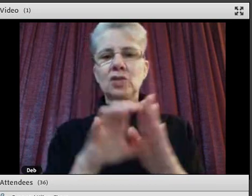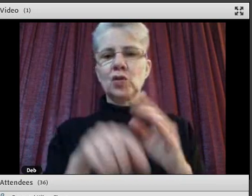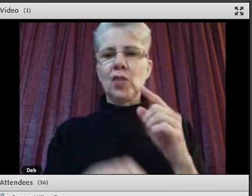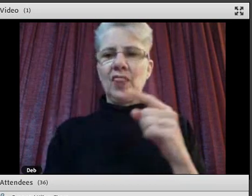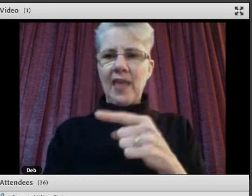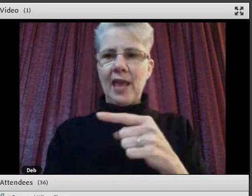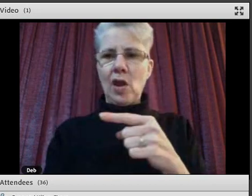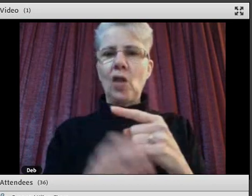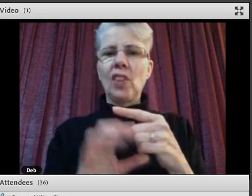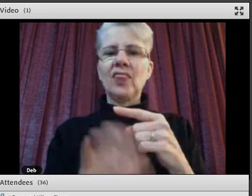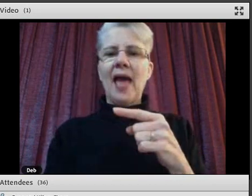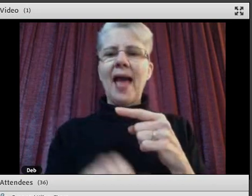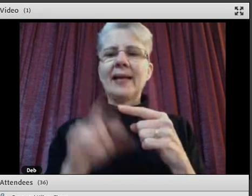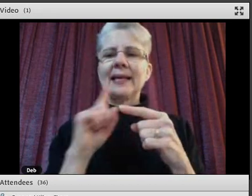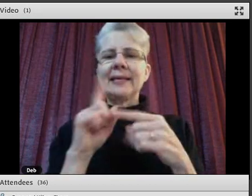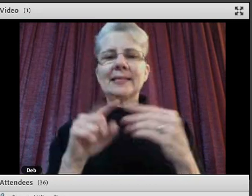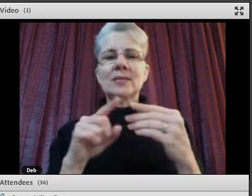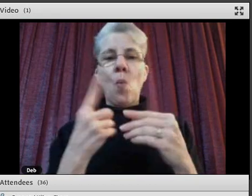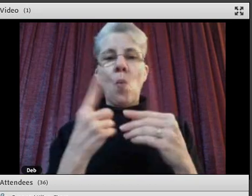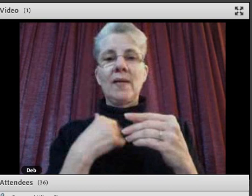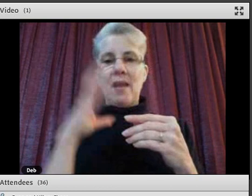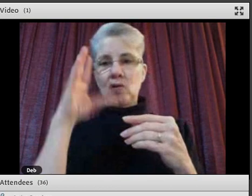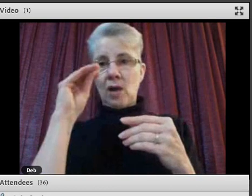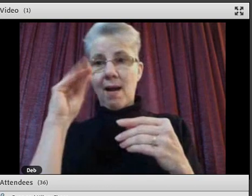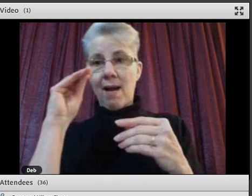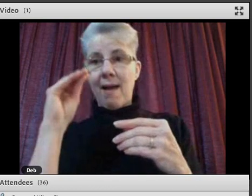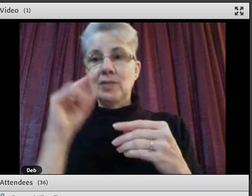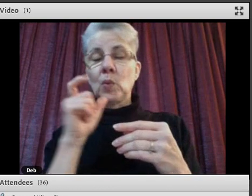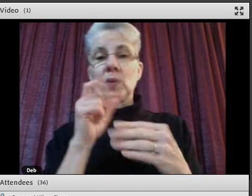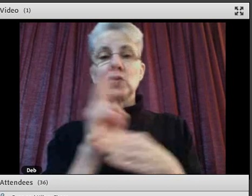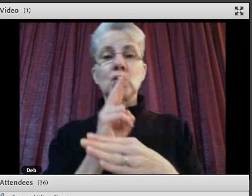is of one of our guys who is using